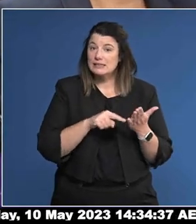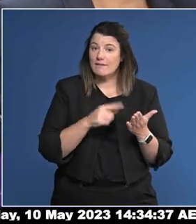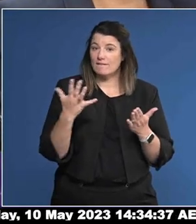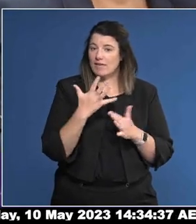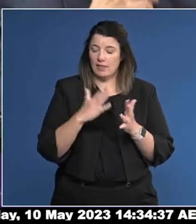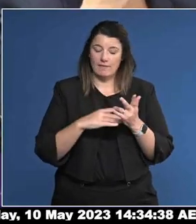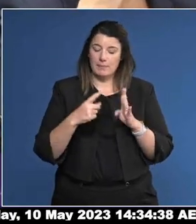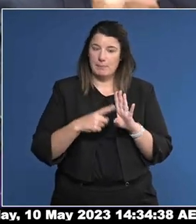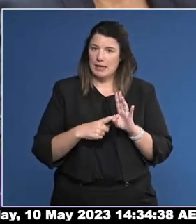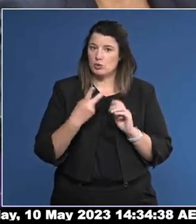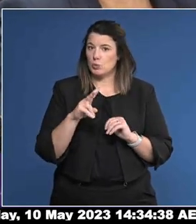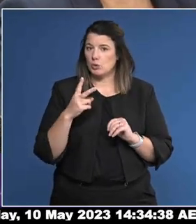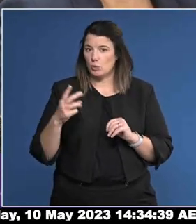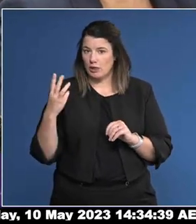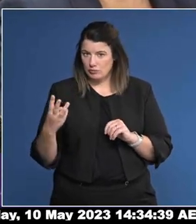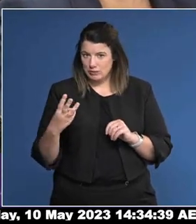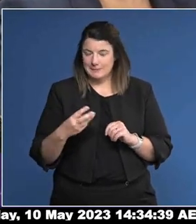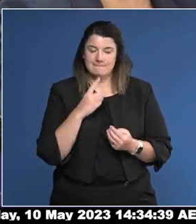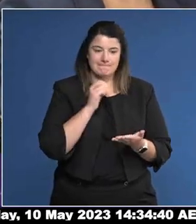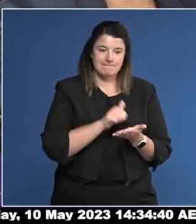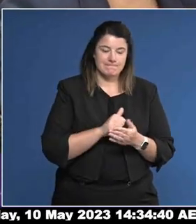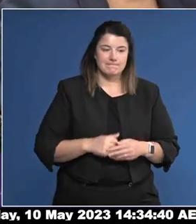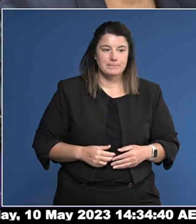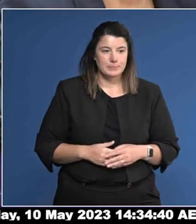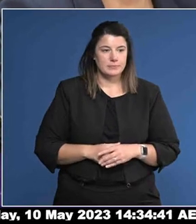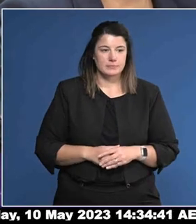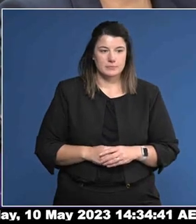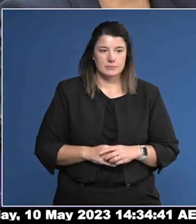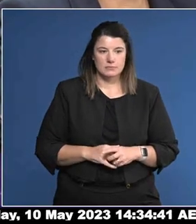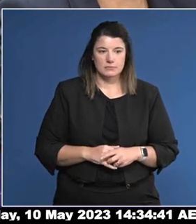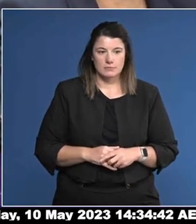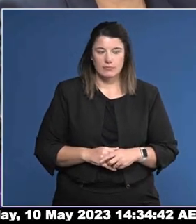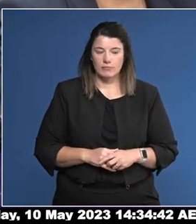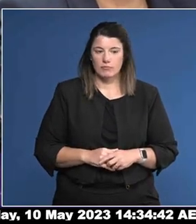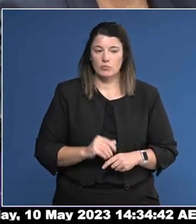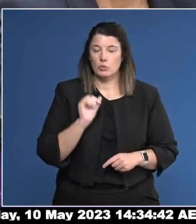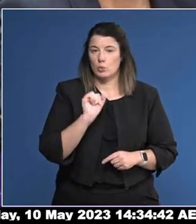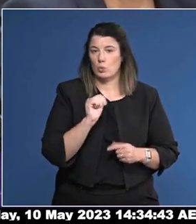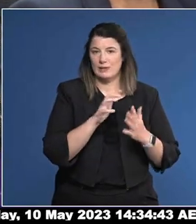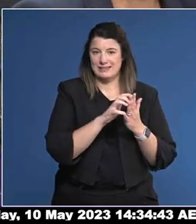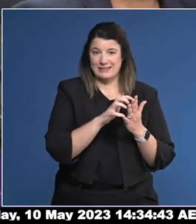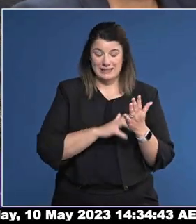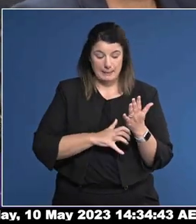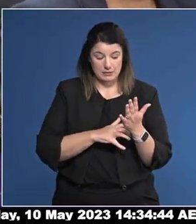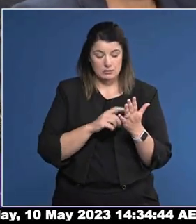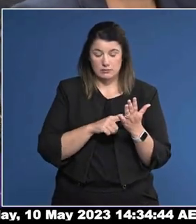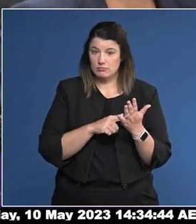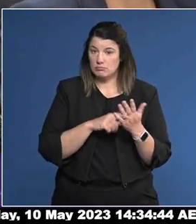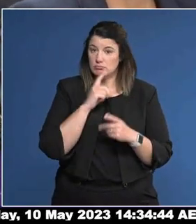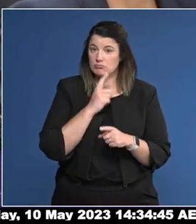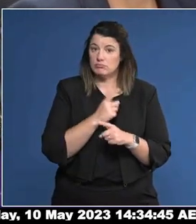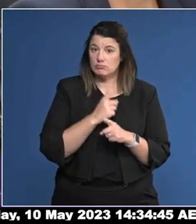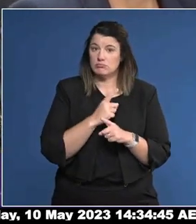Yes. MS EASTMAN: So, your statement acknowledges that you have read the